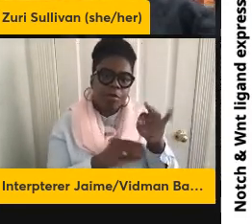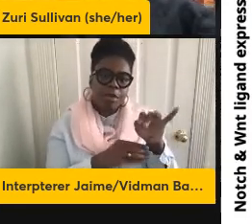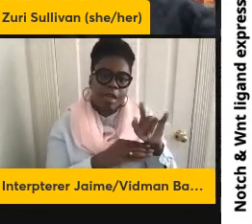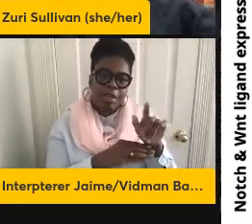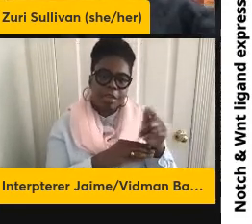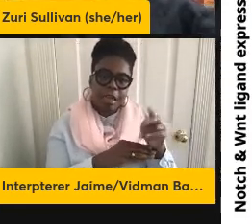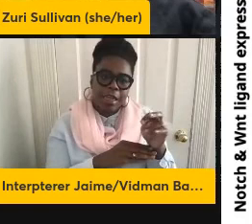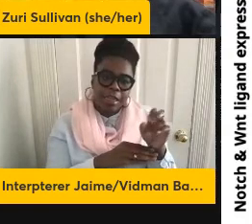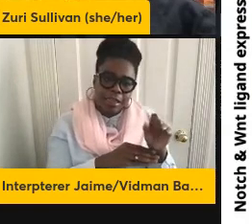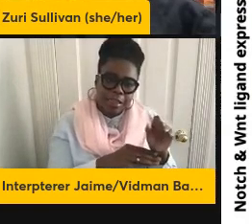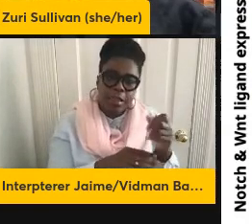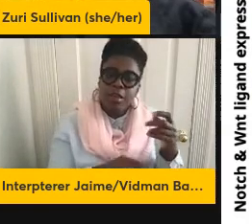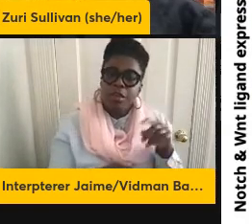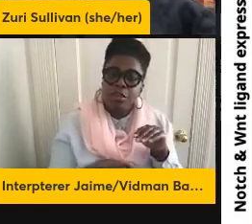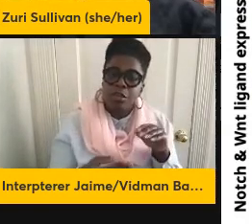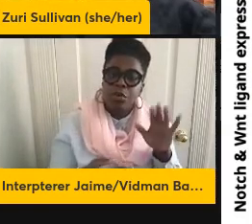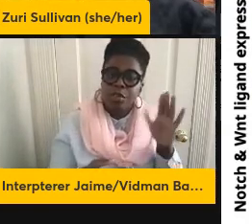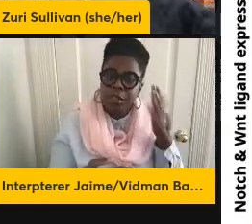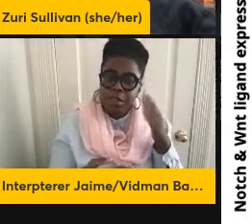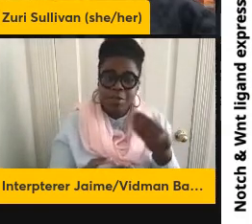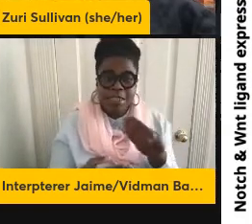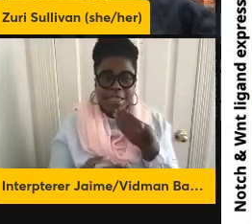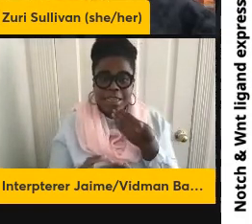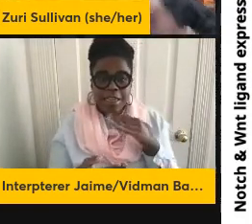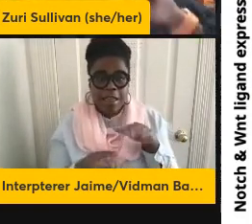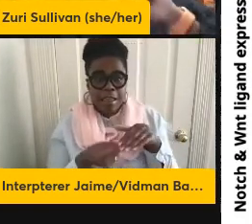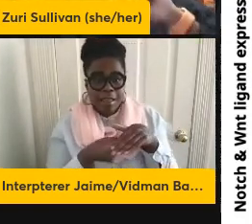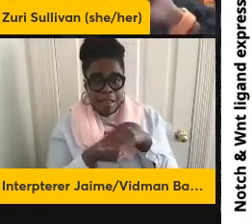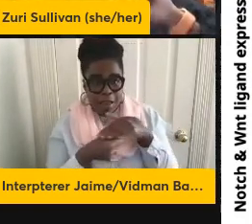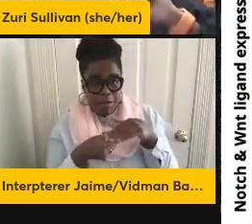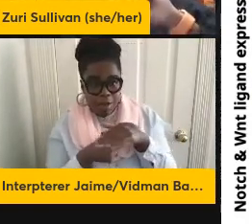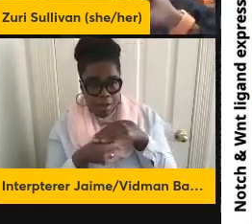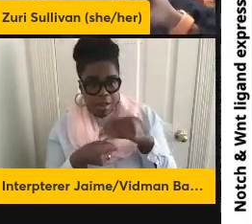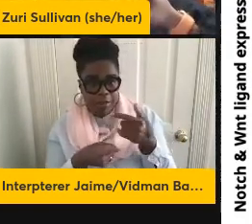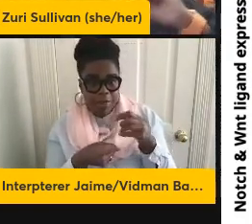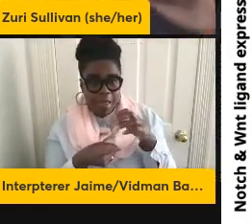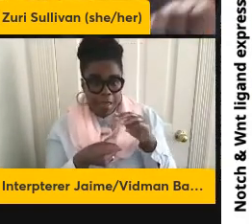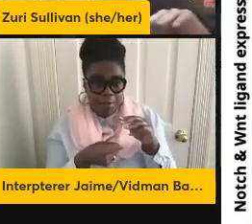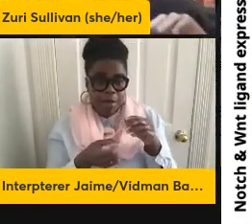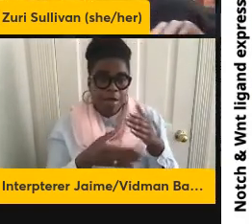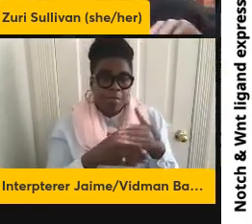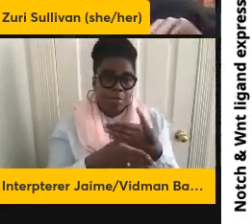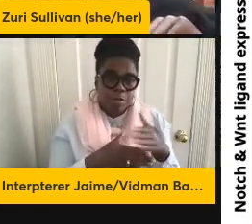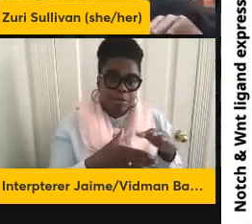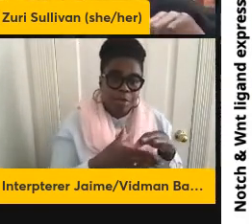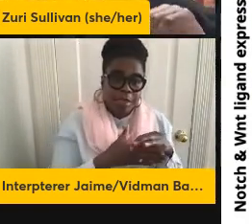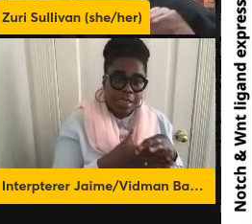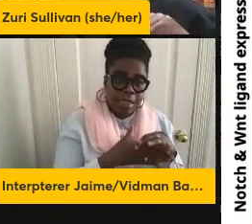seems to alter the localization of gamma delta T cells both between the inter epithelial and lamina propria fraction as well